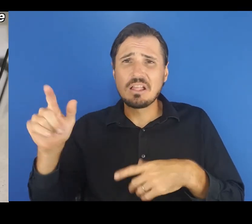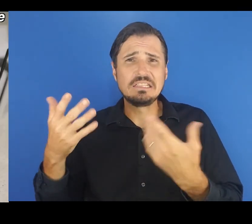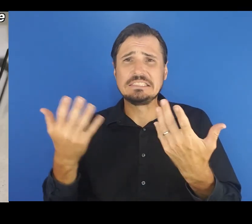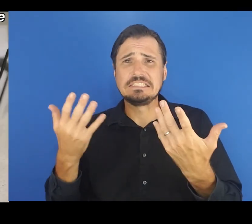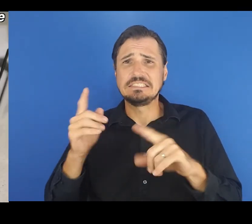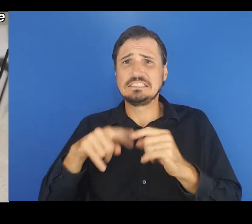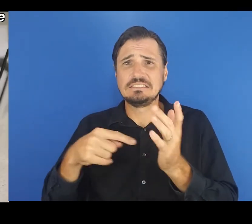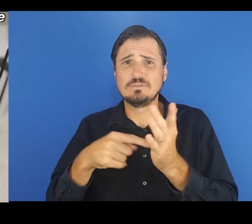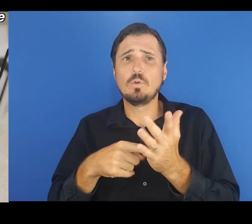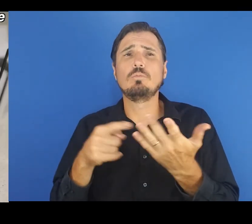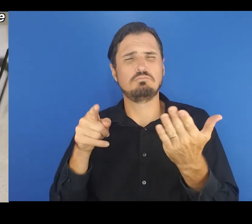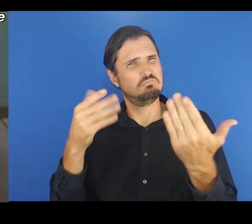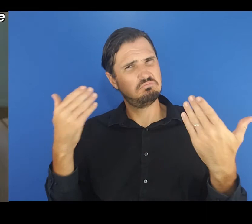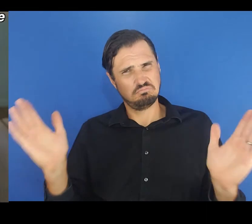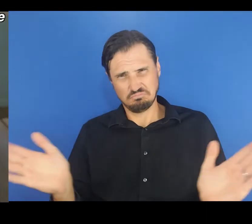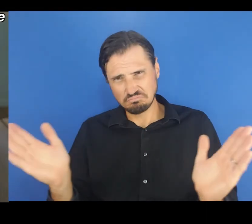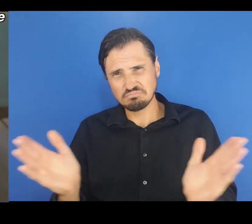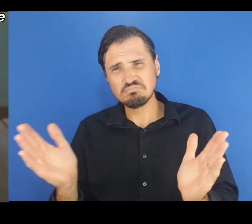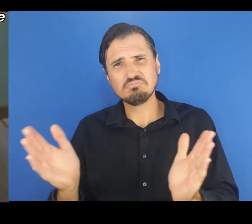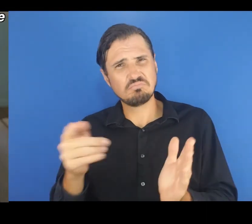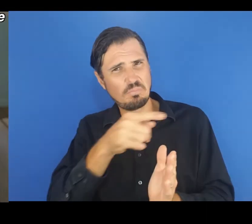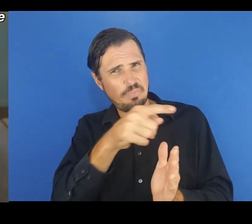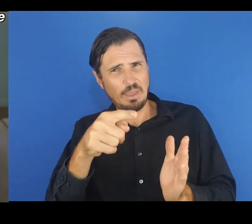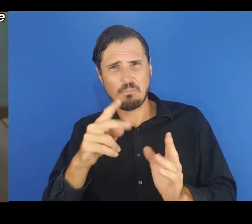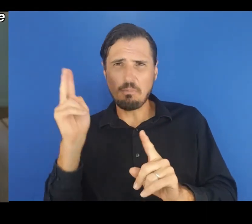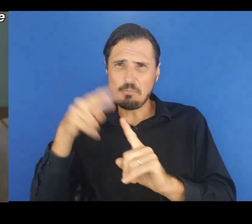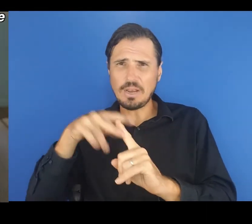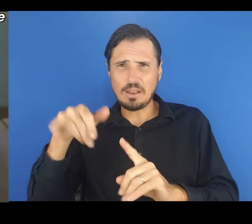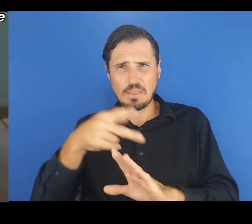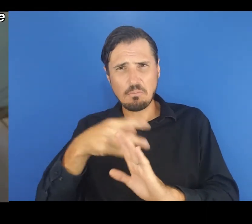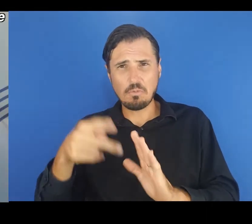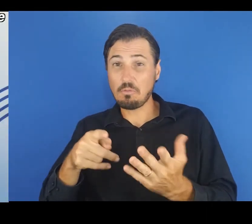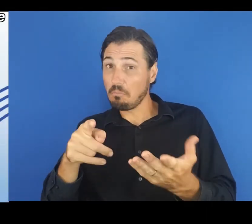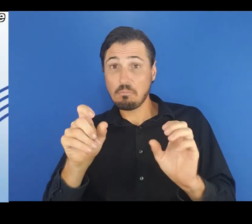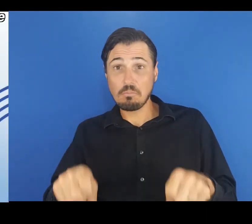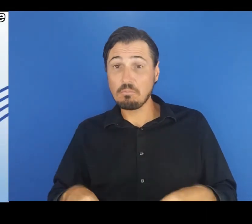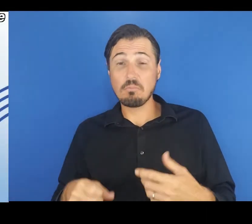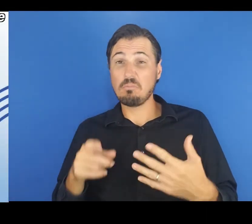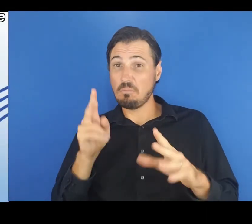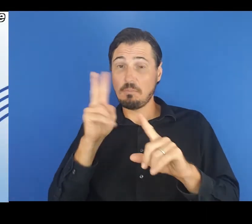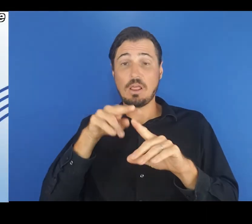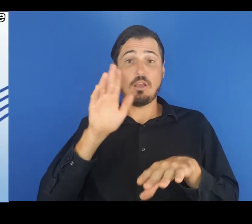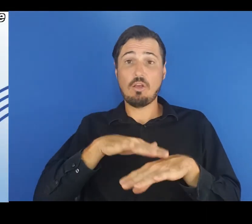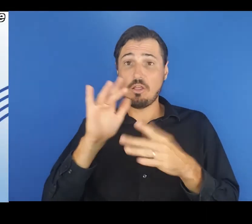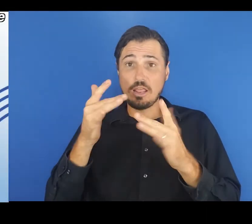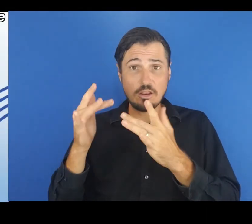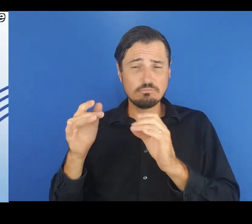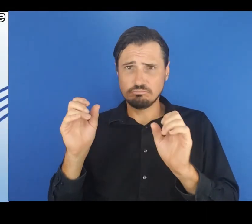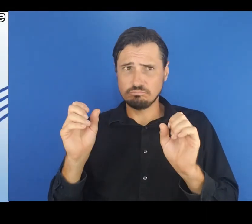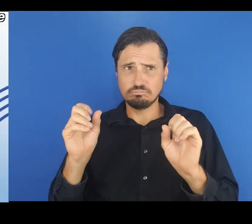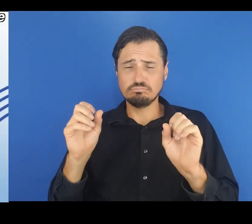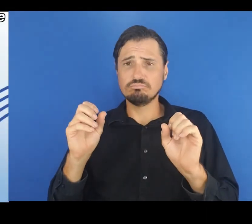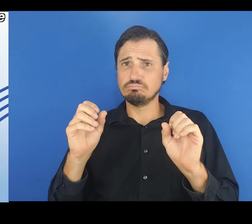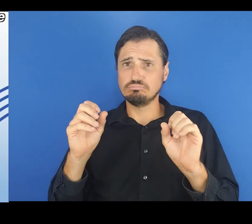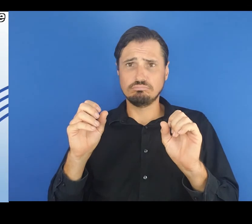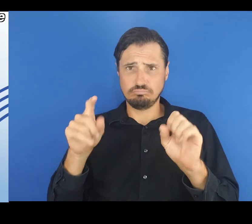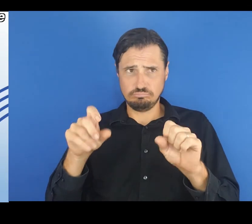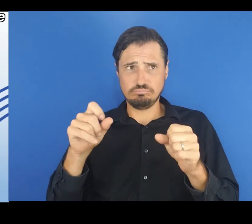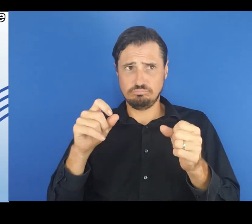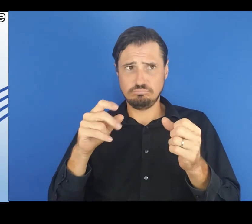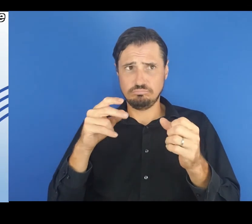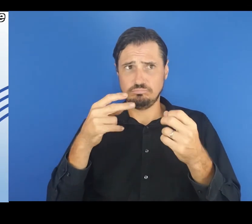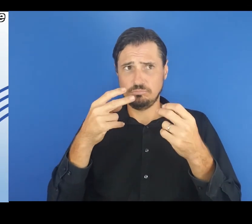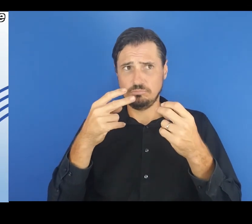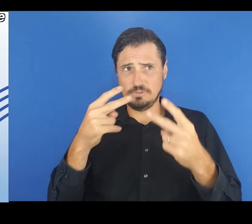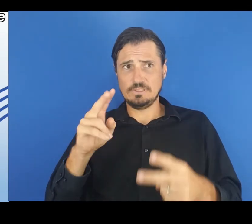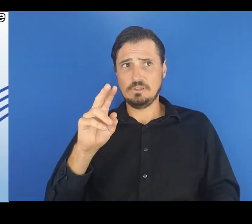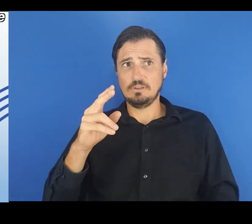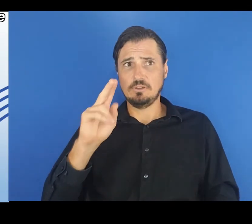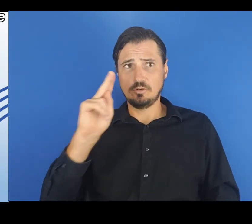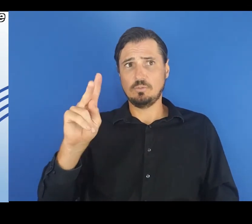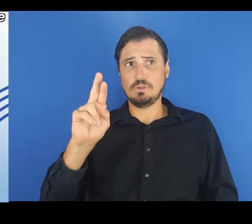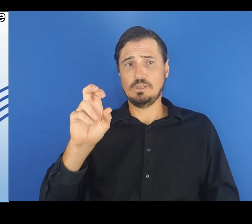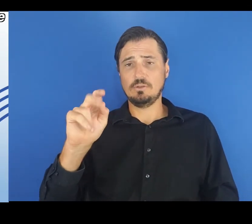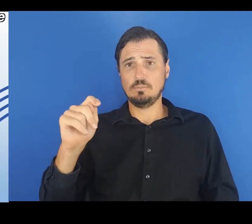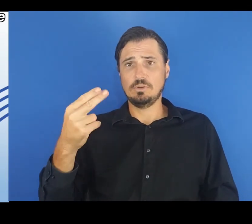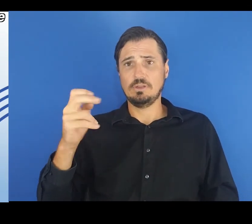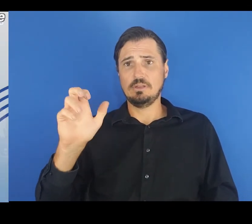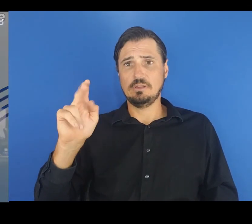encourage them to apply to this program. To apply online, or for a list of assistance events, visit KauaiRentHelp.com/home